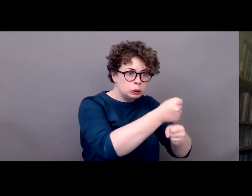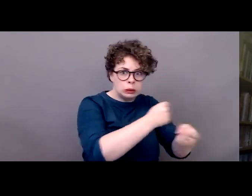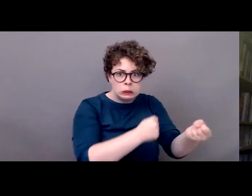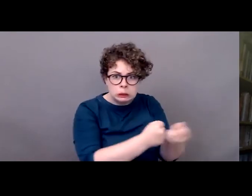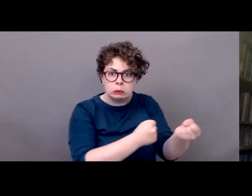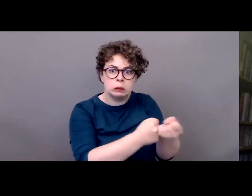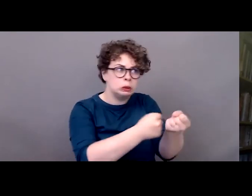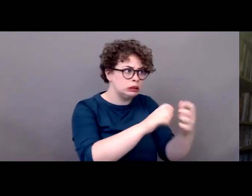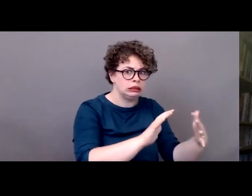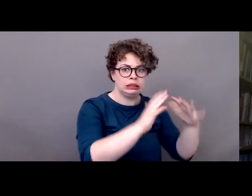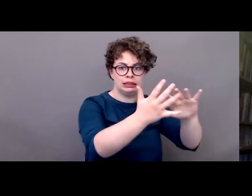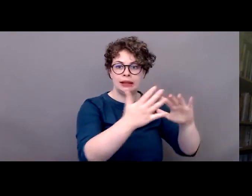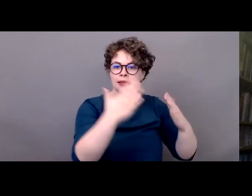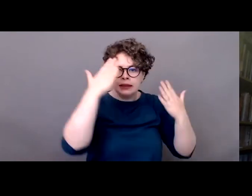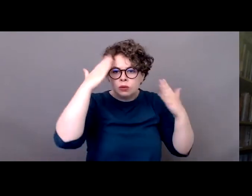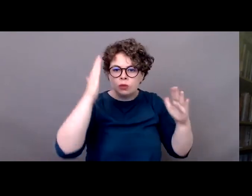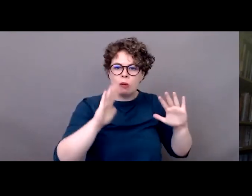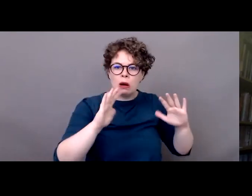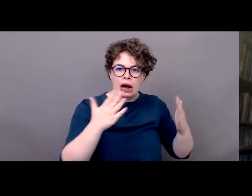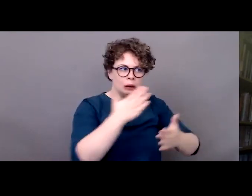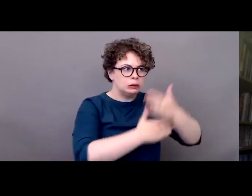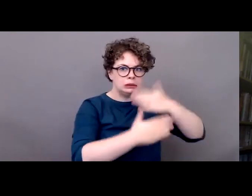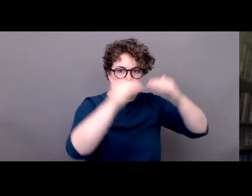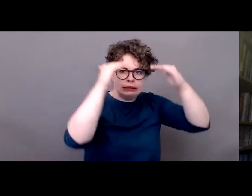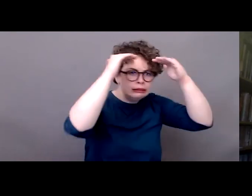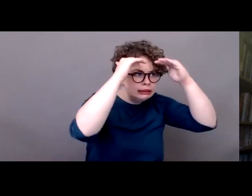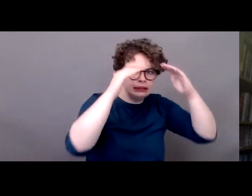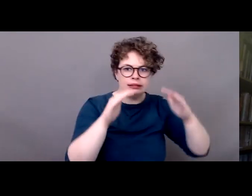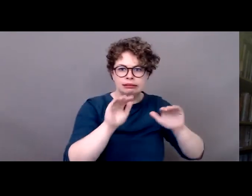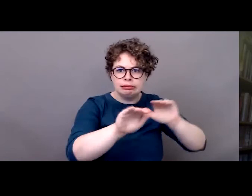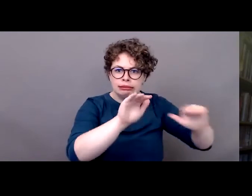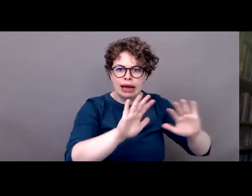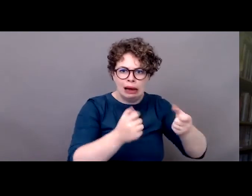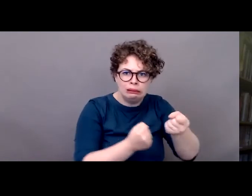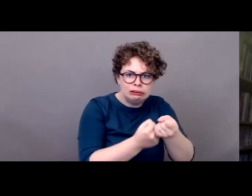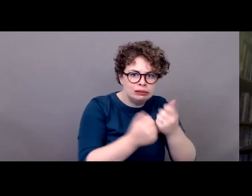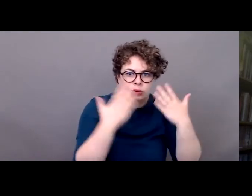a given crisis. The second challenge is that humanitarian actors are lacking information and